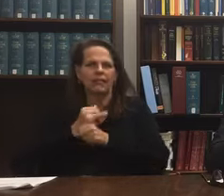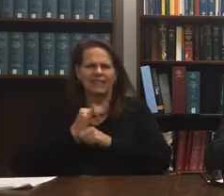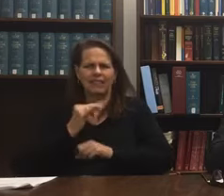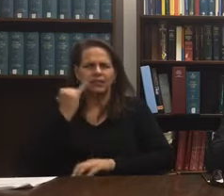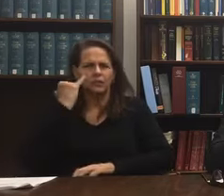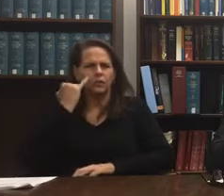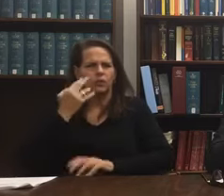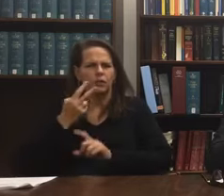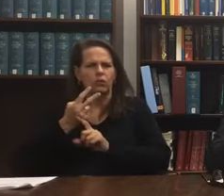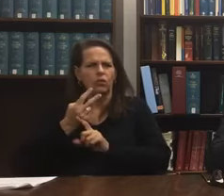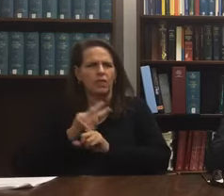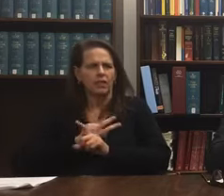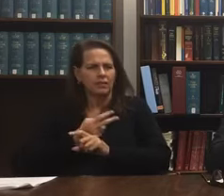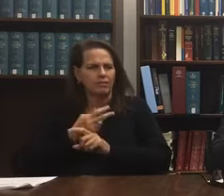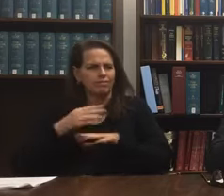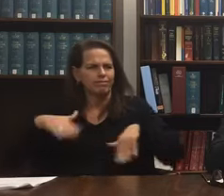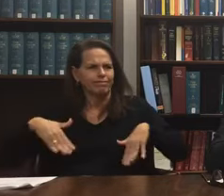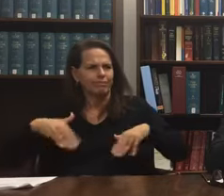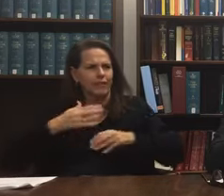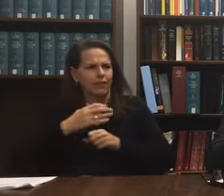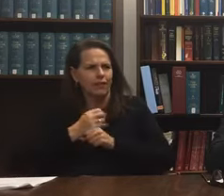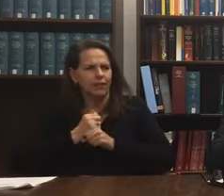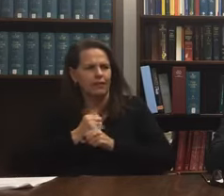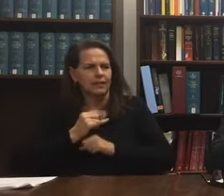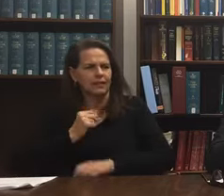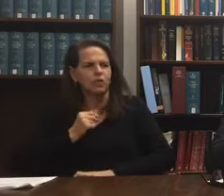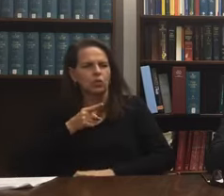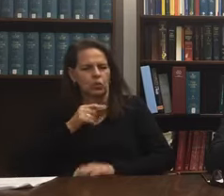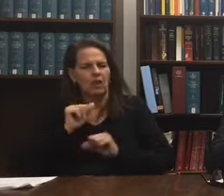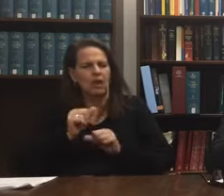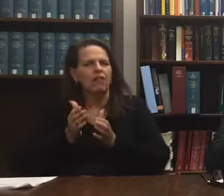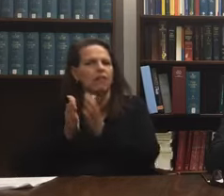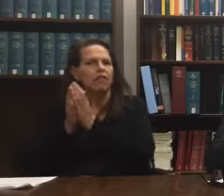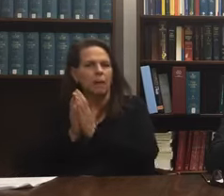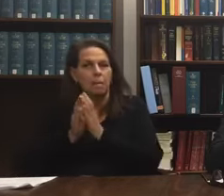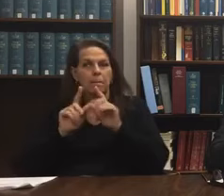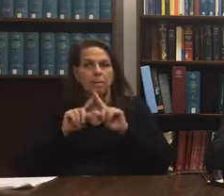and you haven't gotten it you could inquire of course your providers going